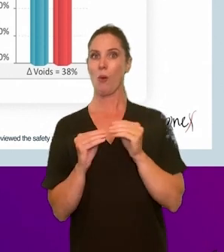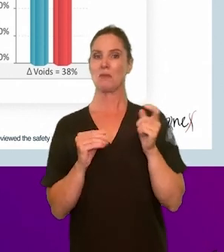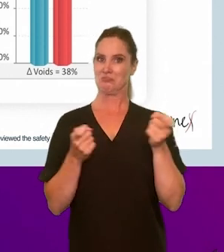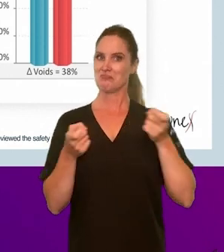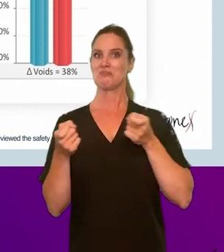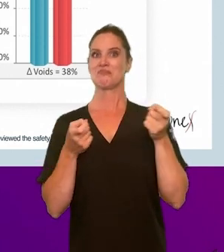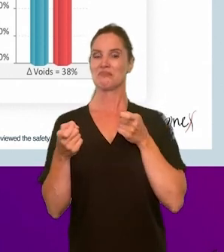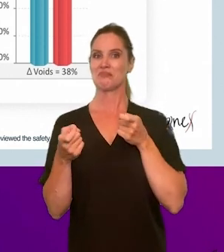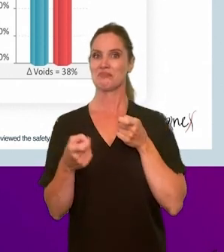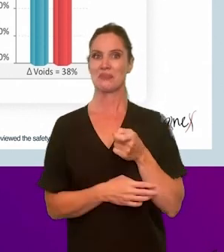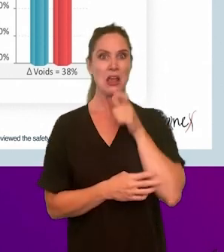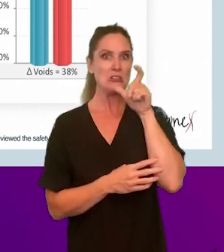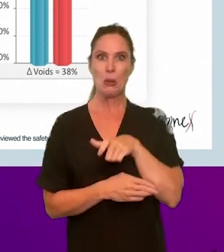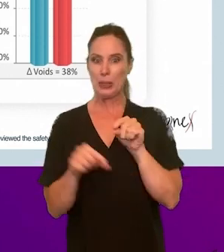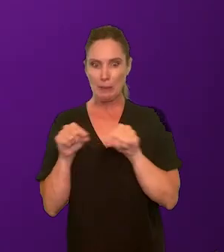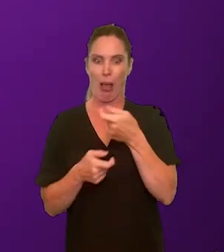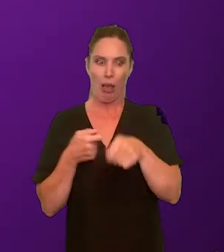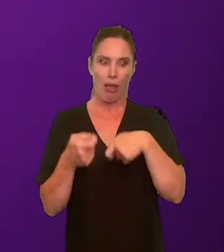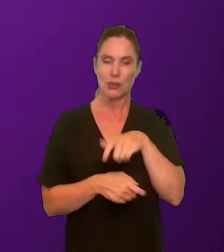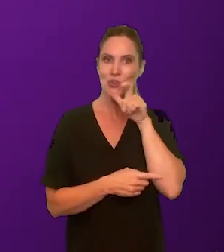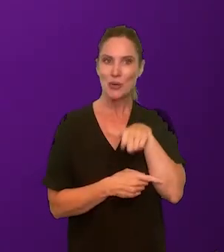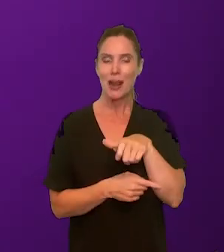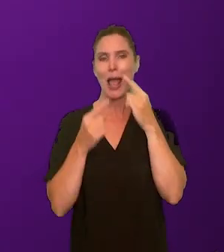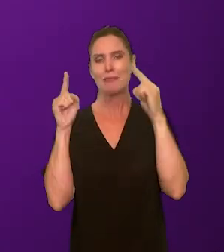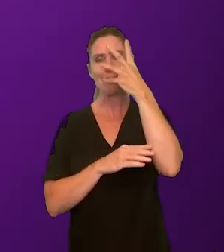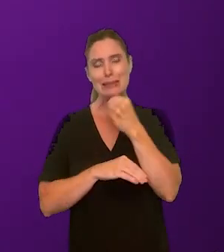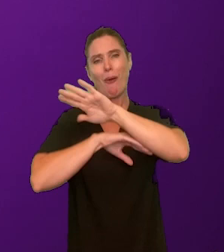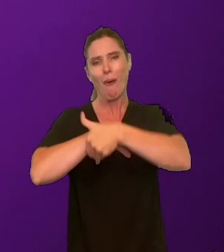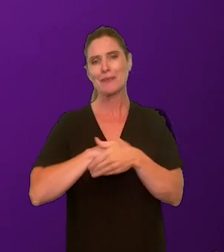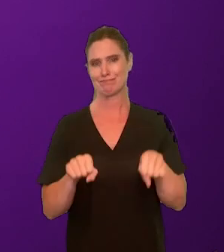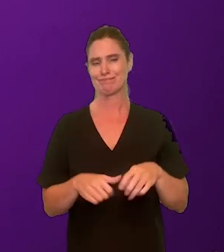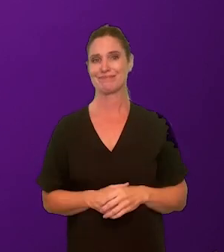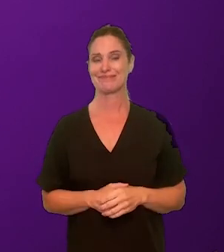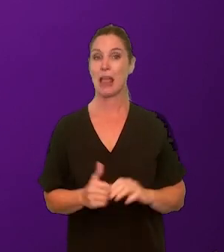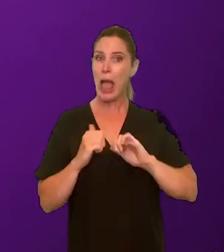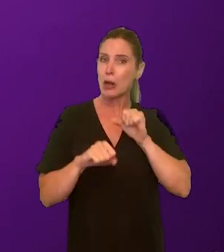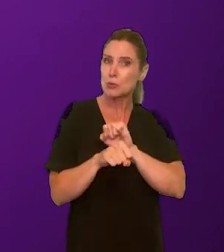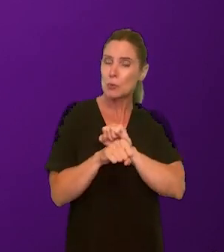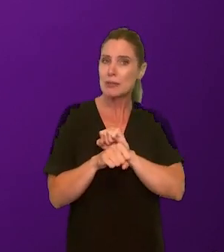and they can finally sleep through the night. How does it work? The common thread between all of these conditions